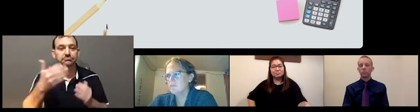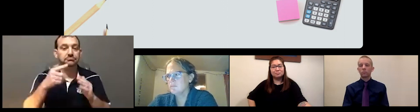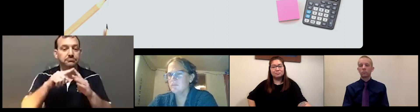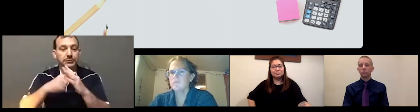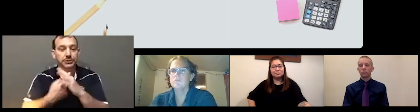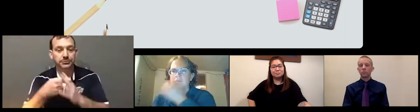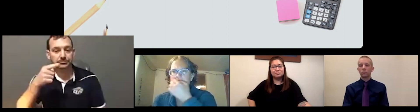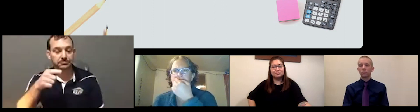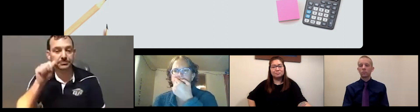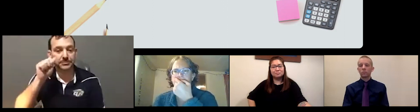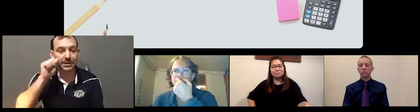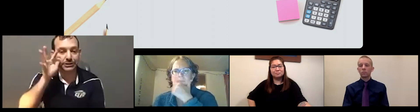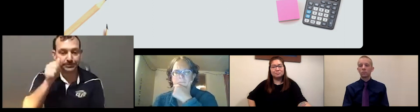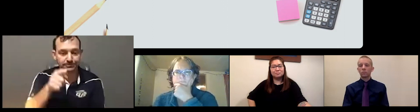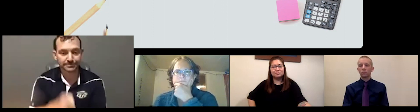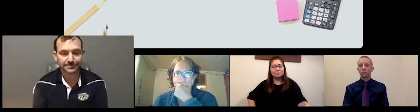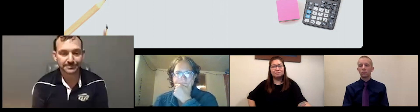Let’s start with Alicia.